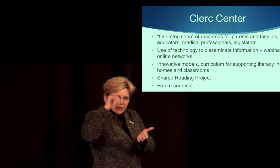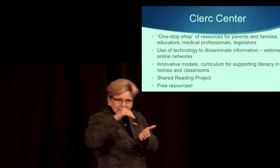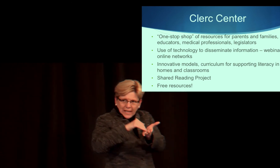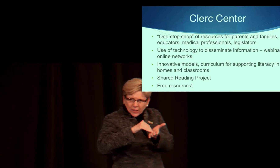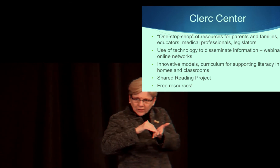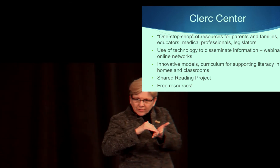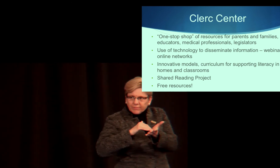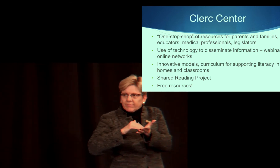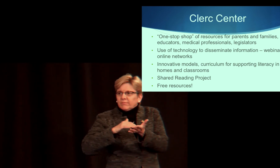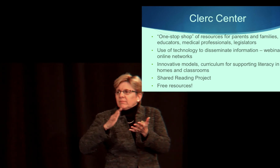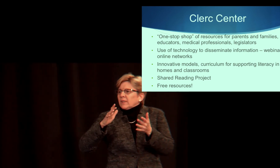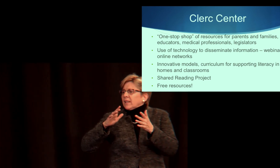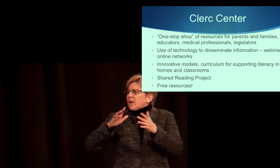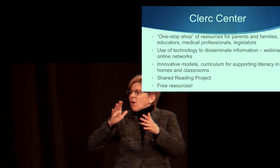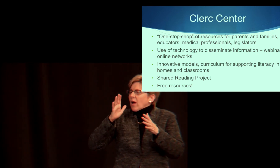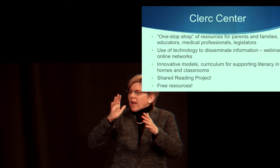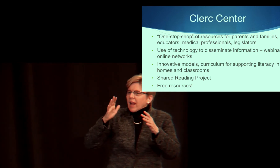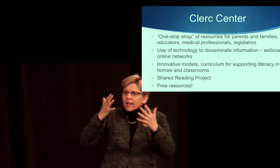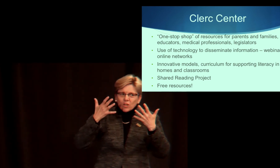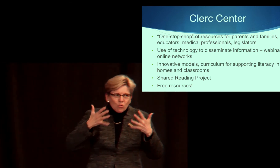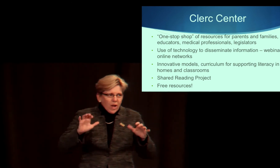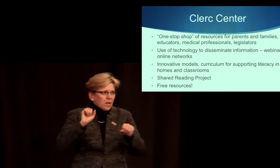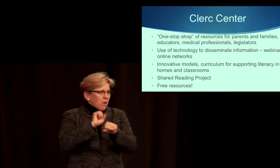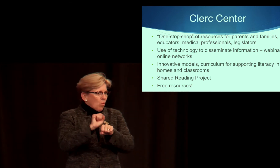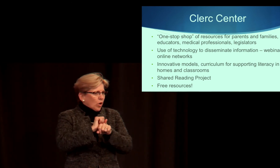The Clerc Center at Gallaudet has already been working to disseminate